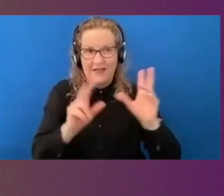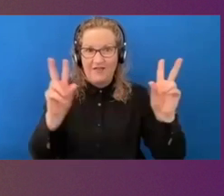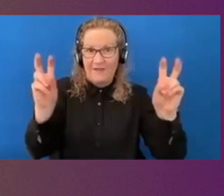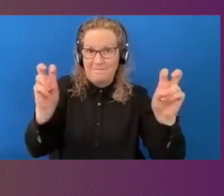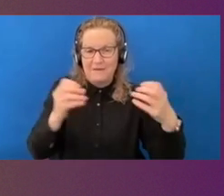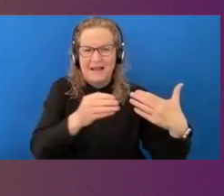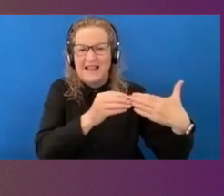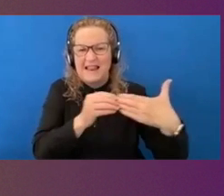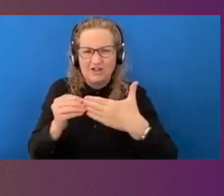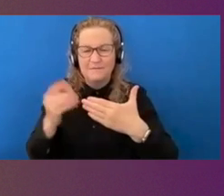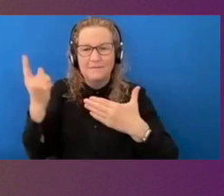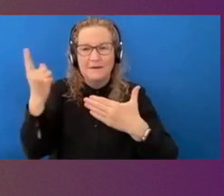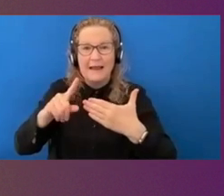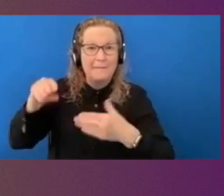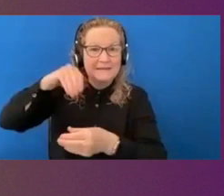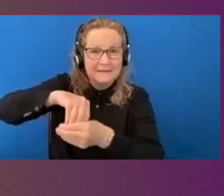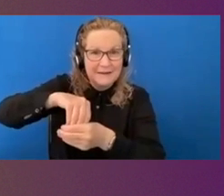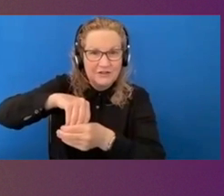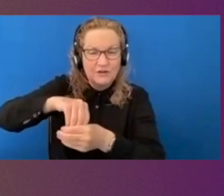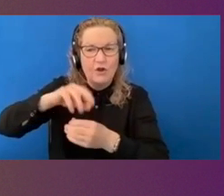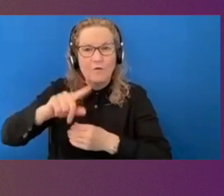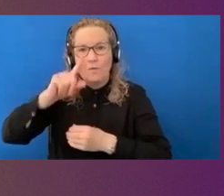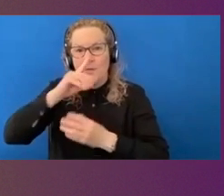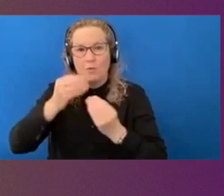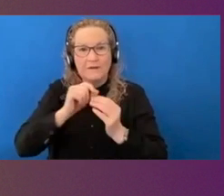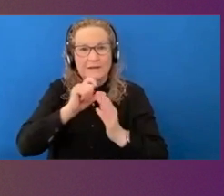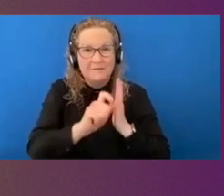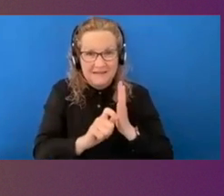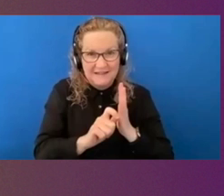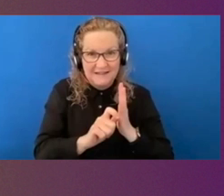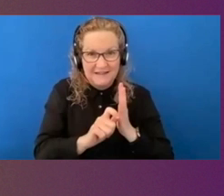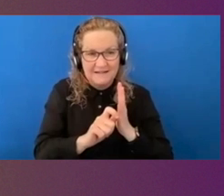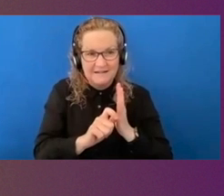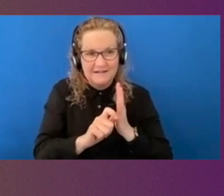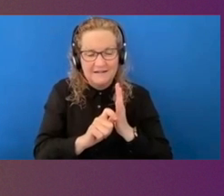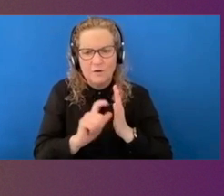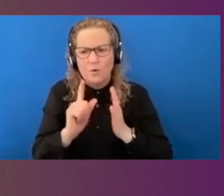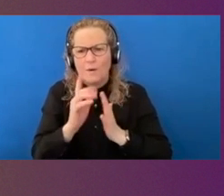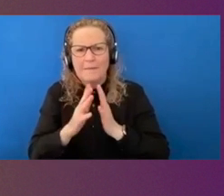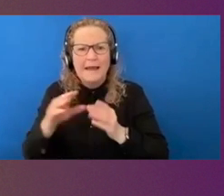and participation of persons with disabilities toward an inclusive accessible and sustainable